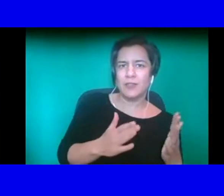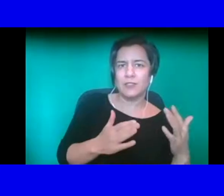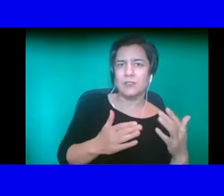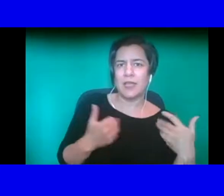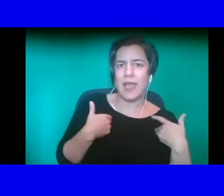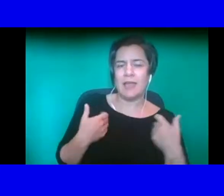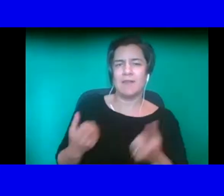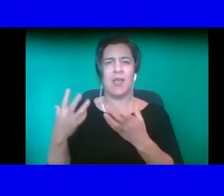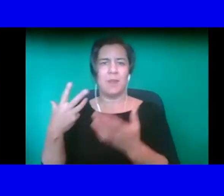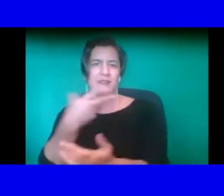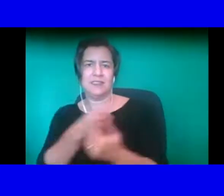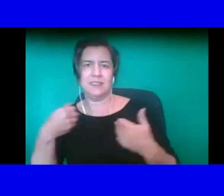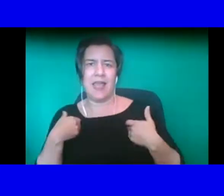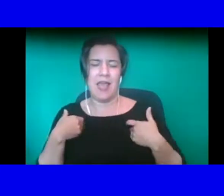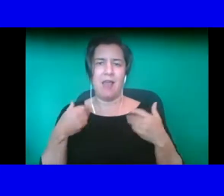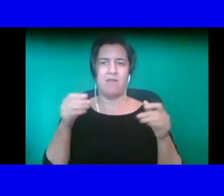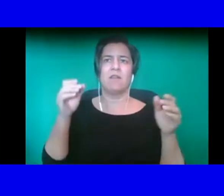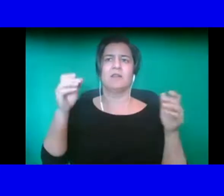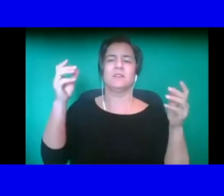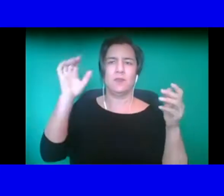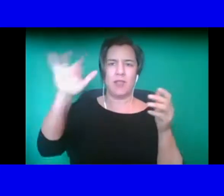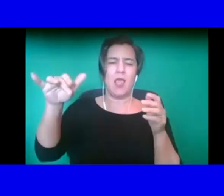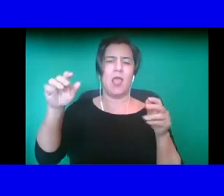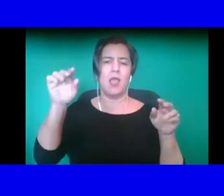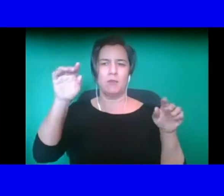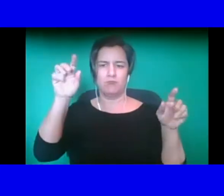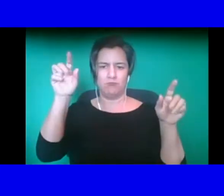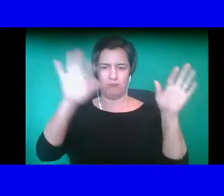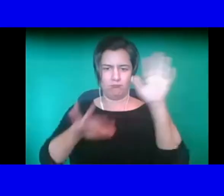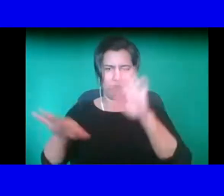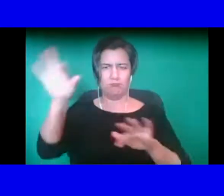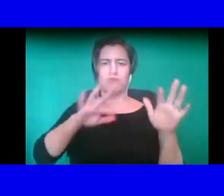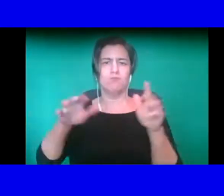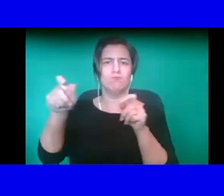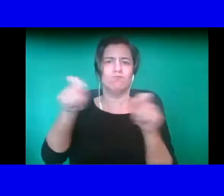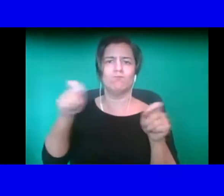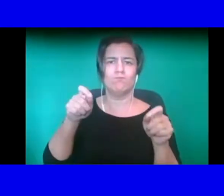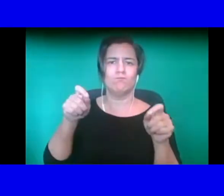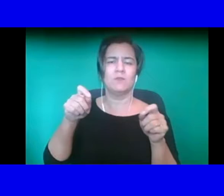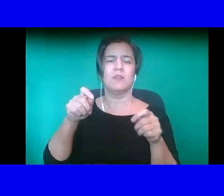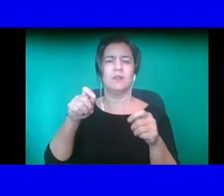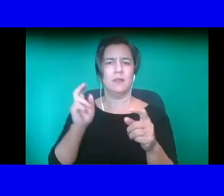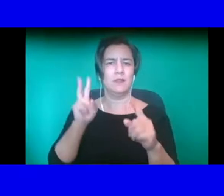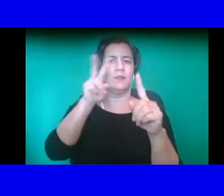It's meant to be a centralized depository and a centralized way of applying for the vaccine, as well.